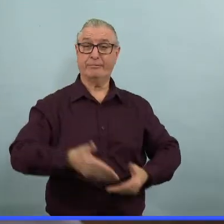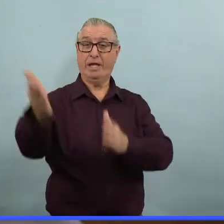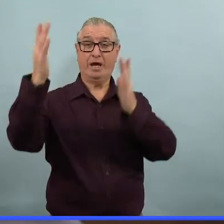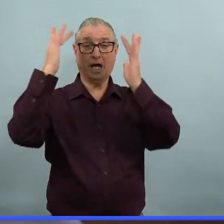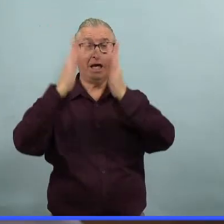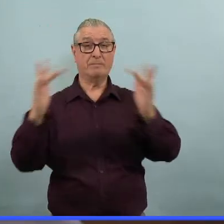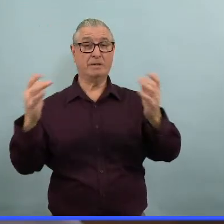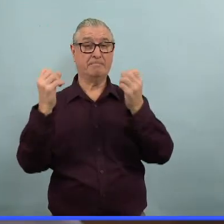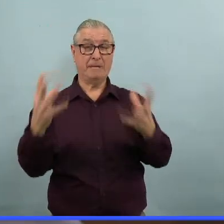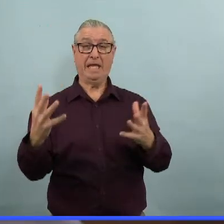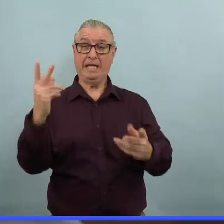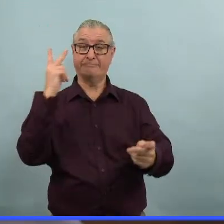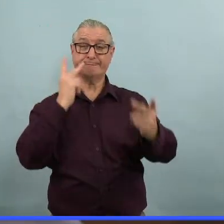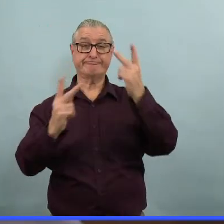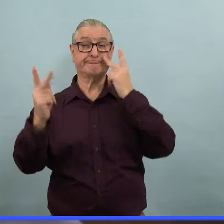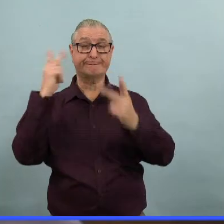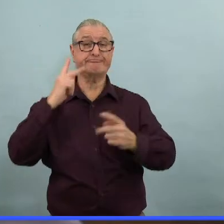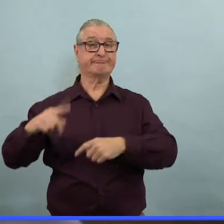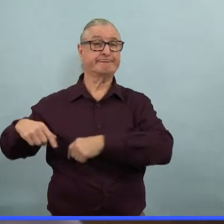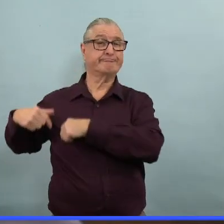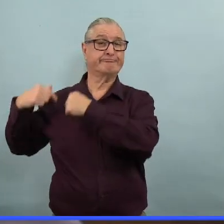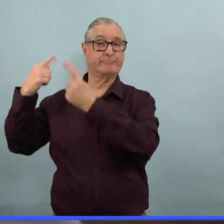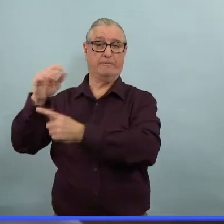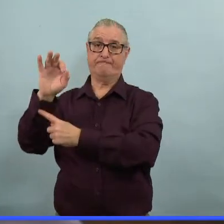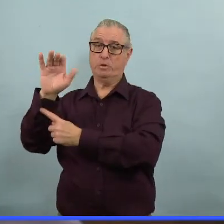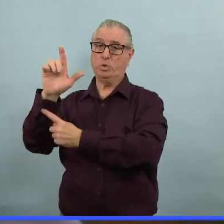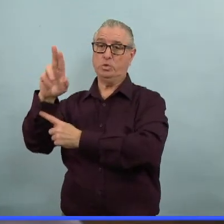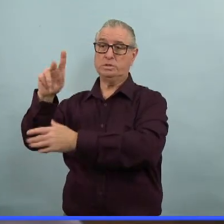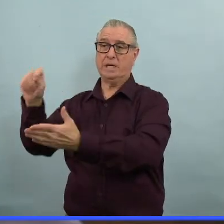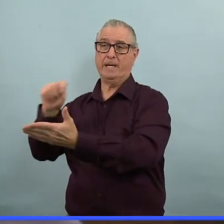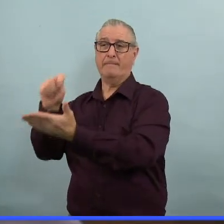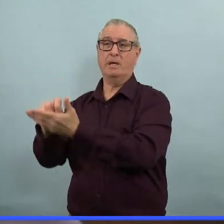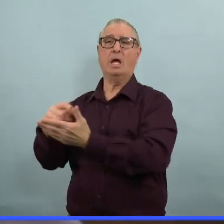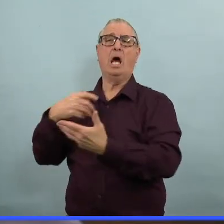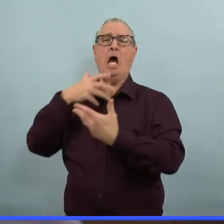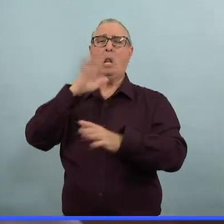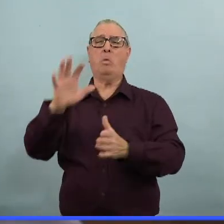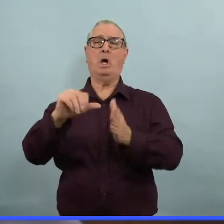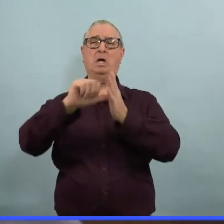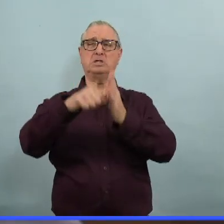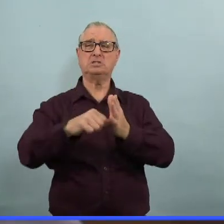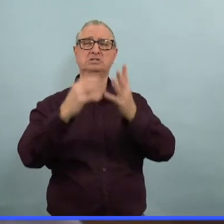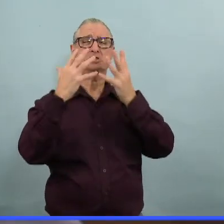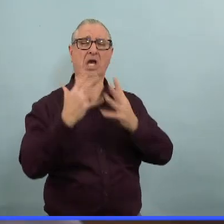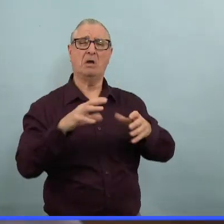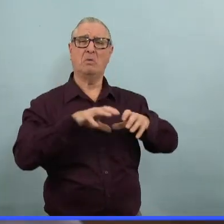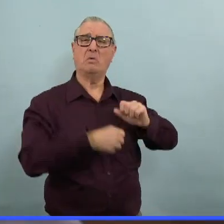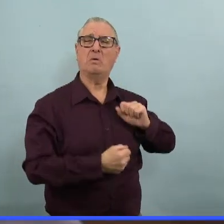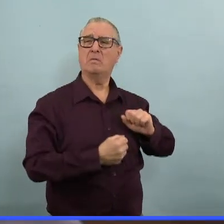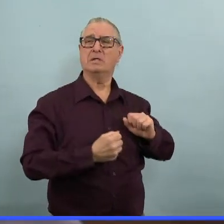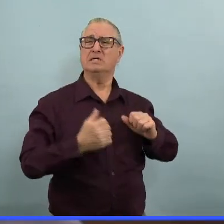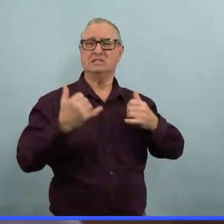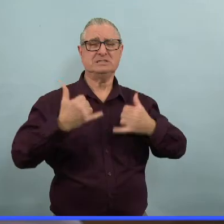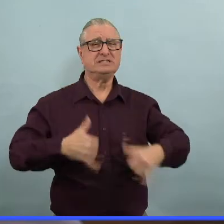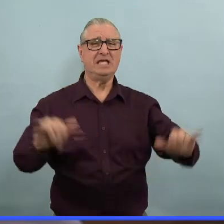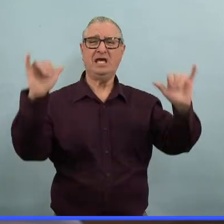never want to downplay the tragedy of all of these events but but moving forward we do have to